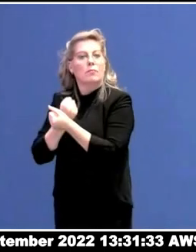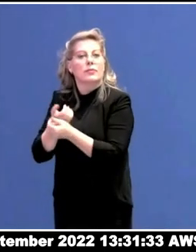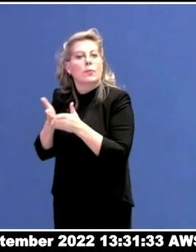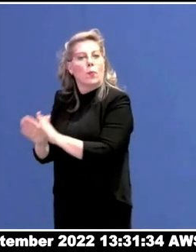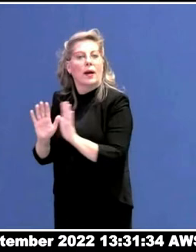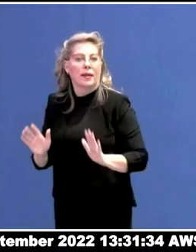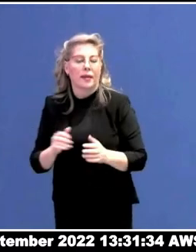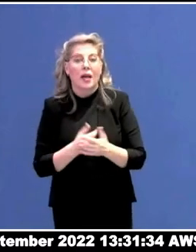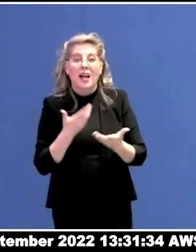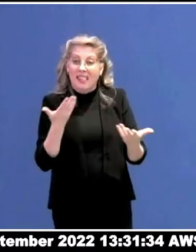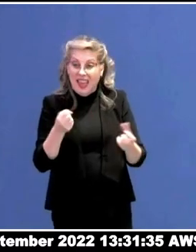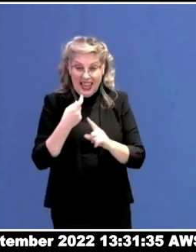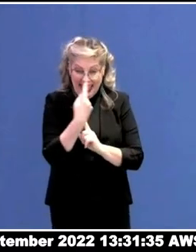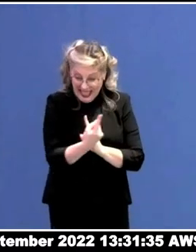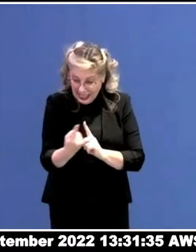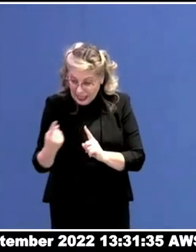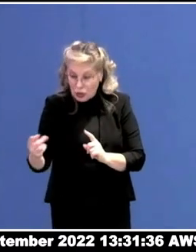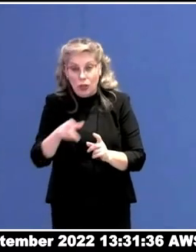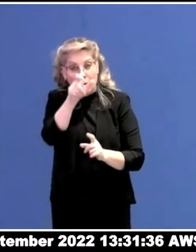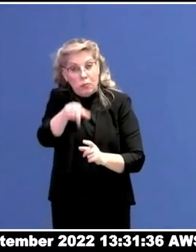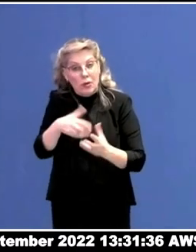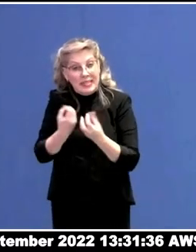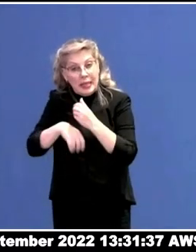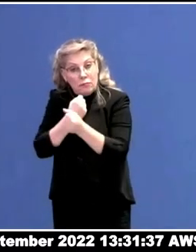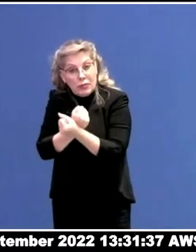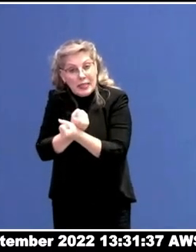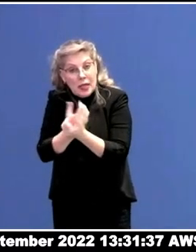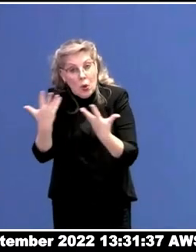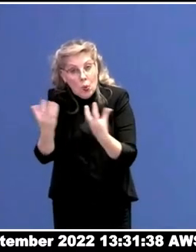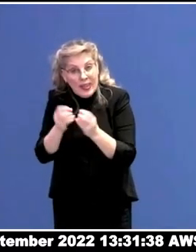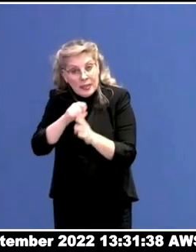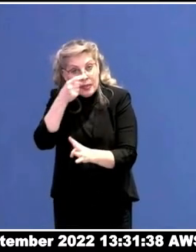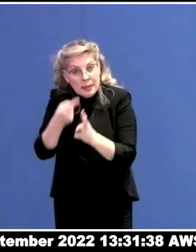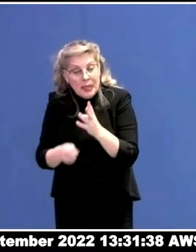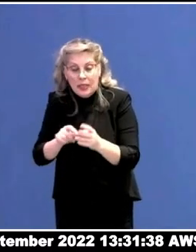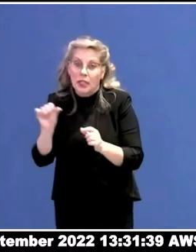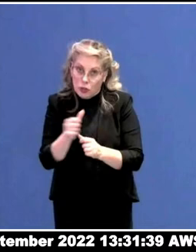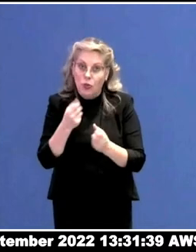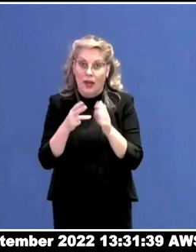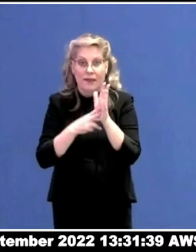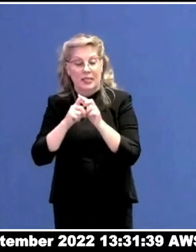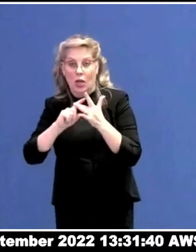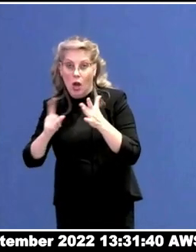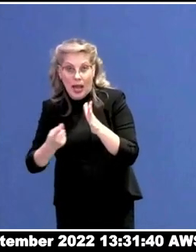provide appropriate services. So, I accept and adopt the suggestion of the Department of Health, but I would go even